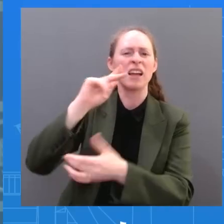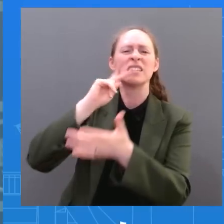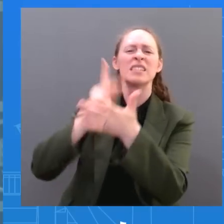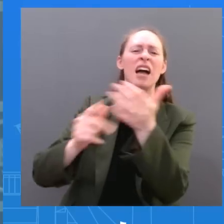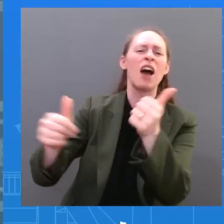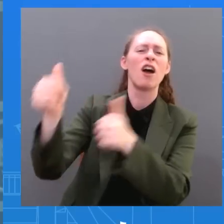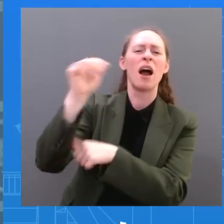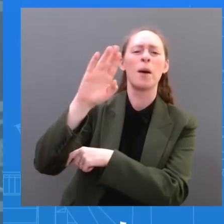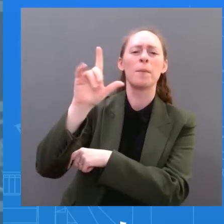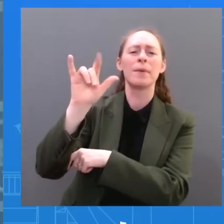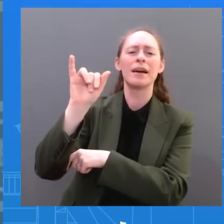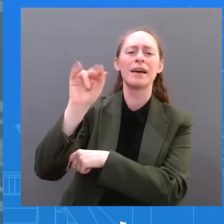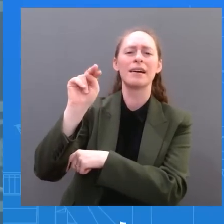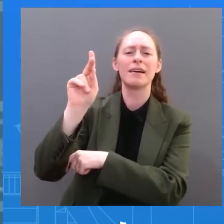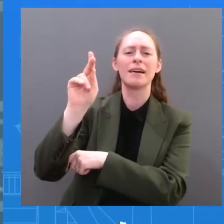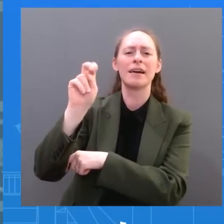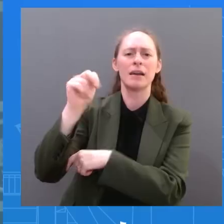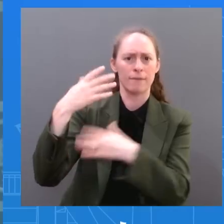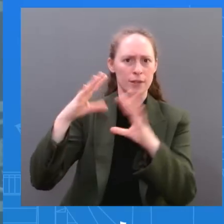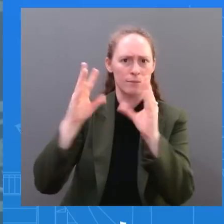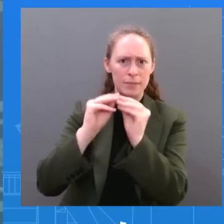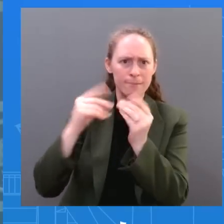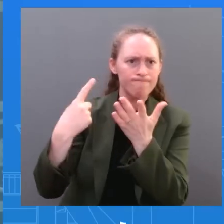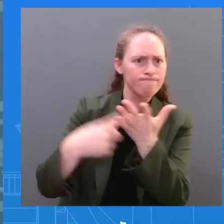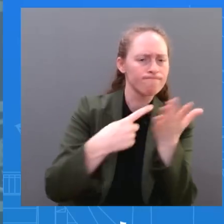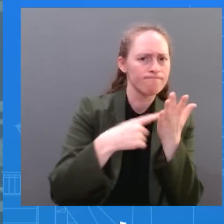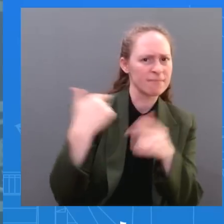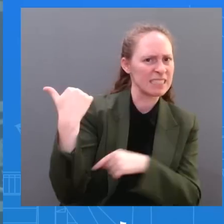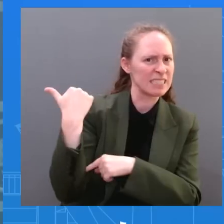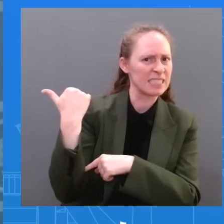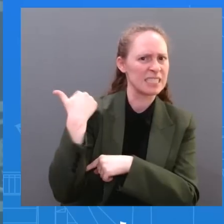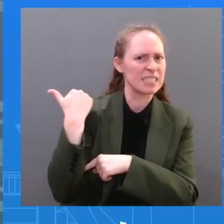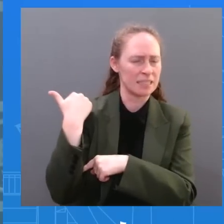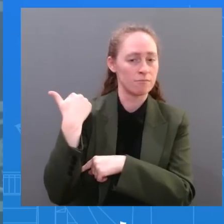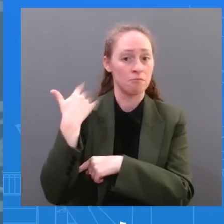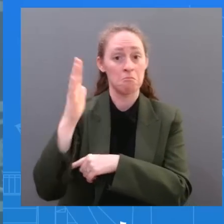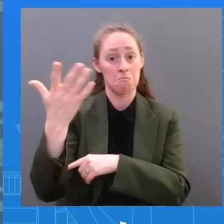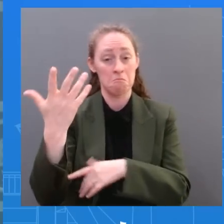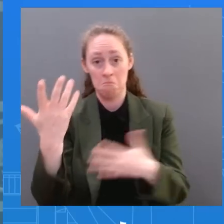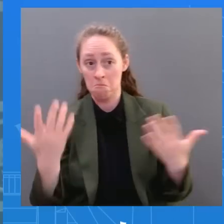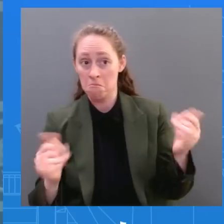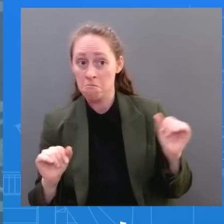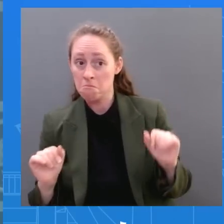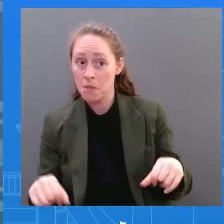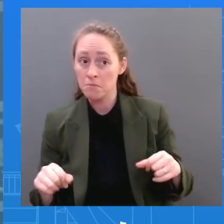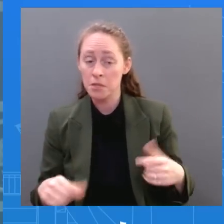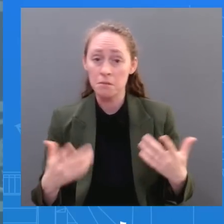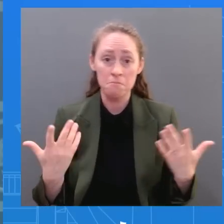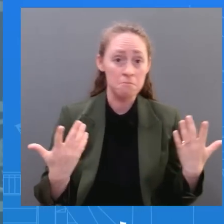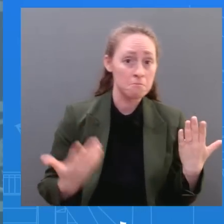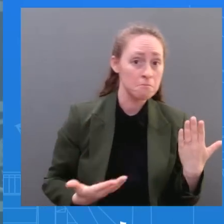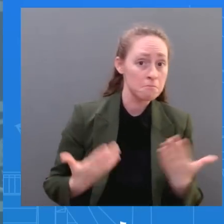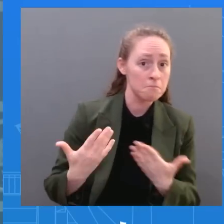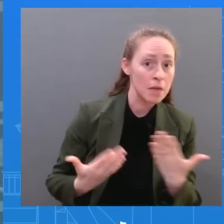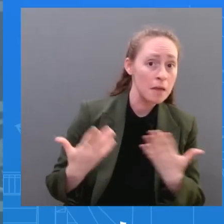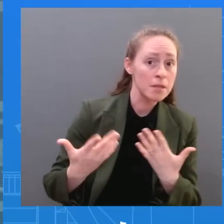as far as a potential call or a meeting with her family. But clearly, we believe she was wrongfully detained.